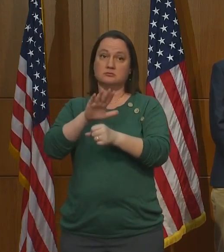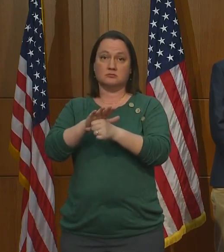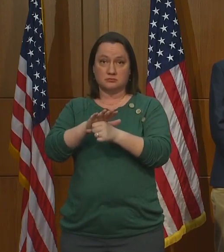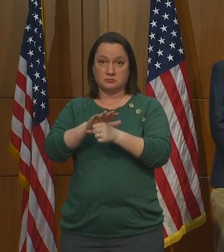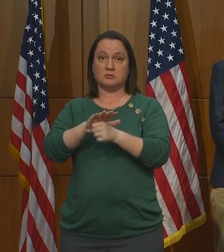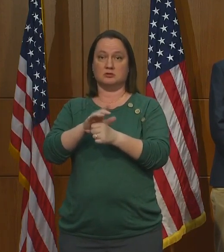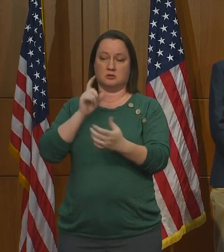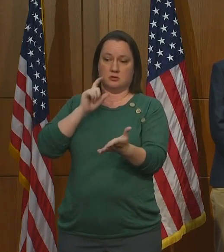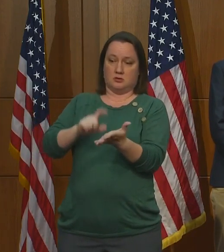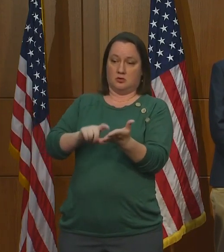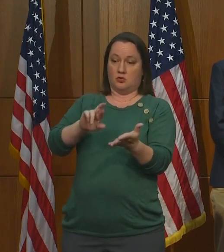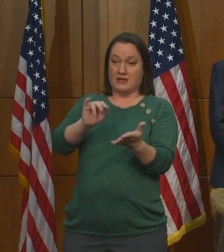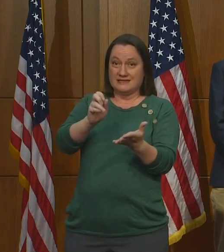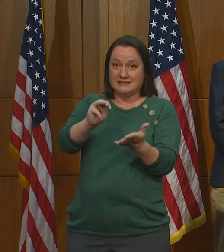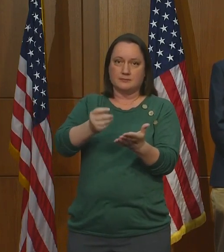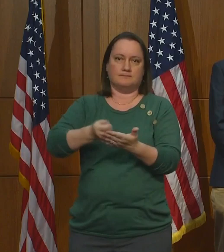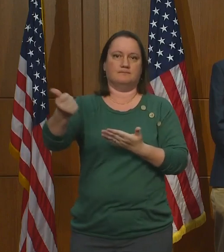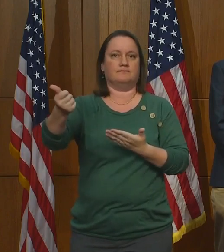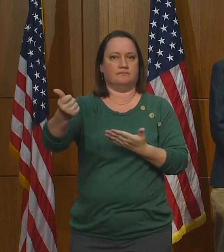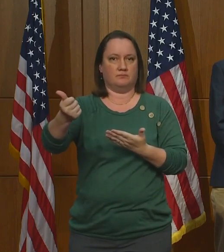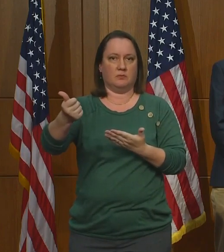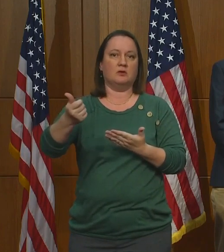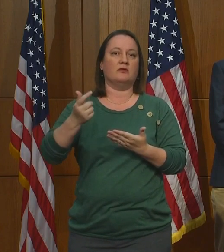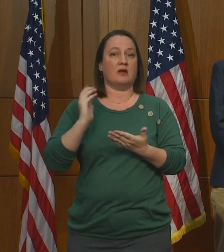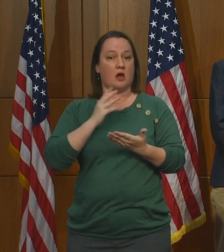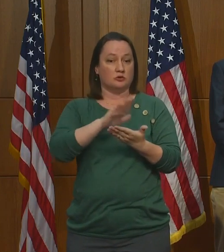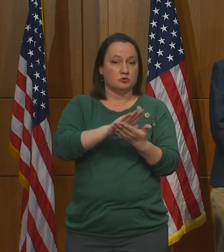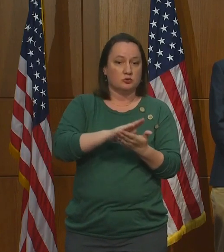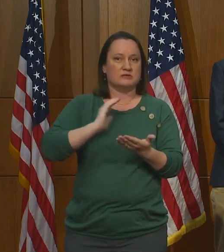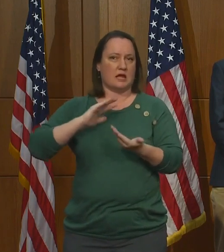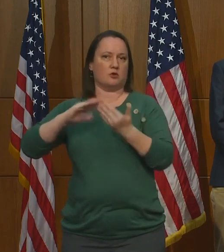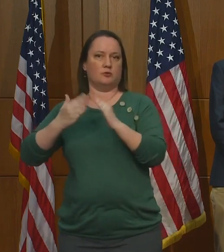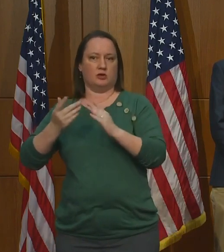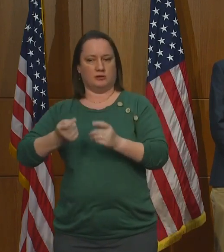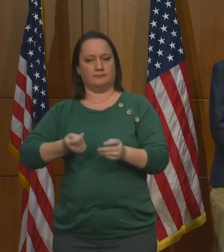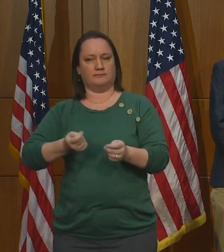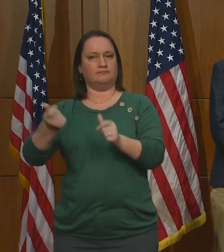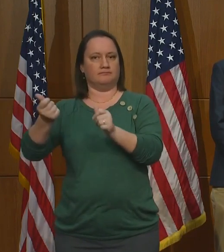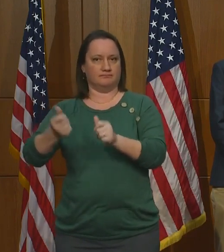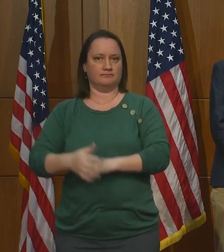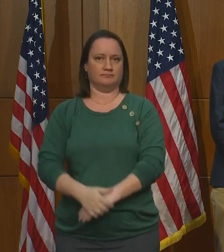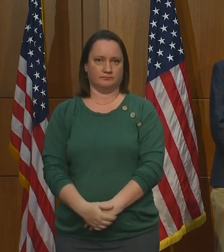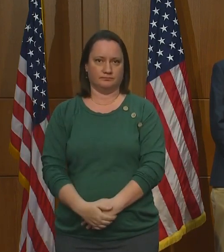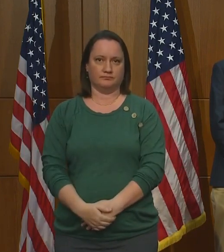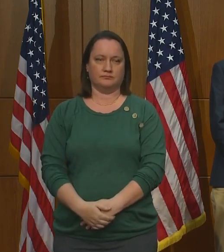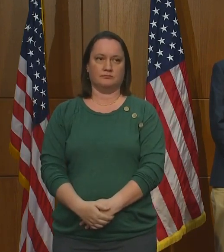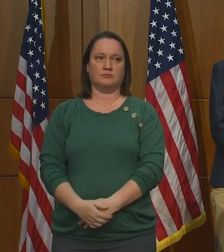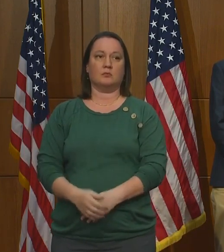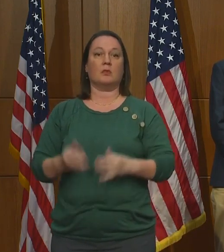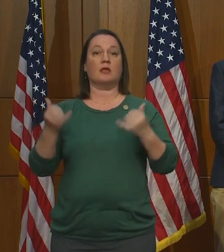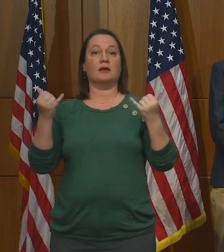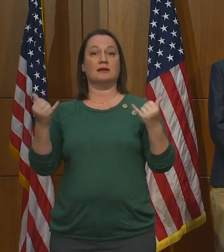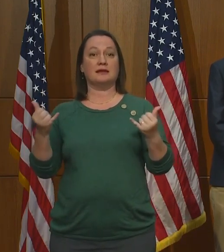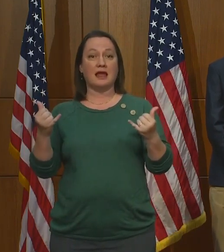PRACTICES AND I AM COMMITTED TO ERADICATING RACISM FROM OUR